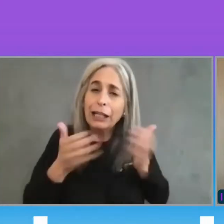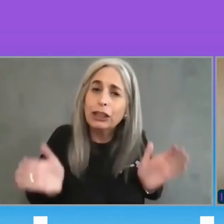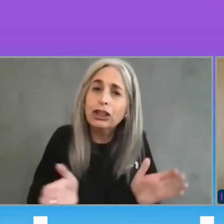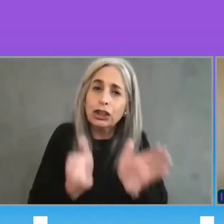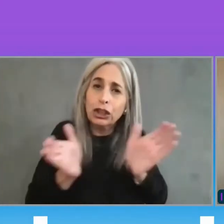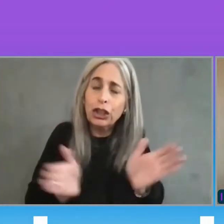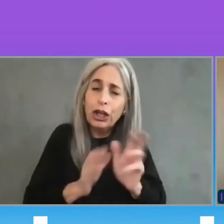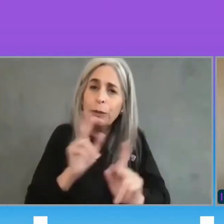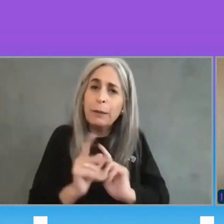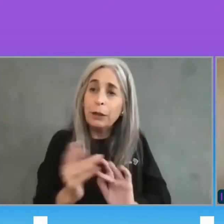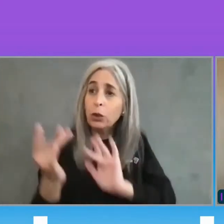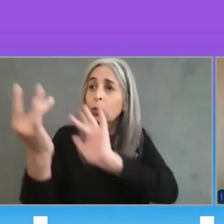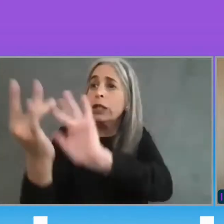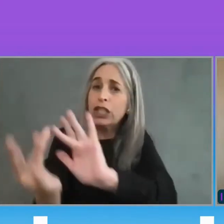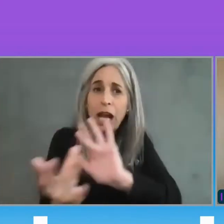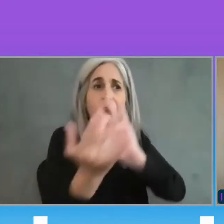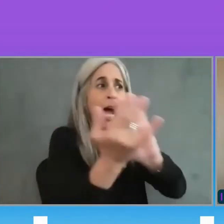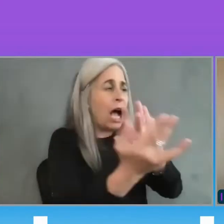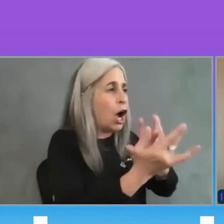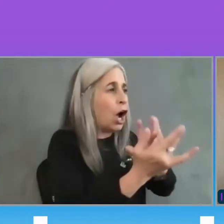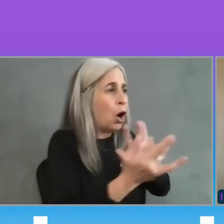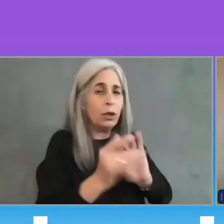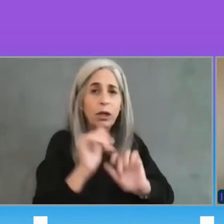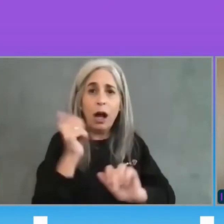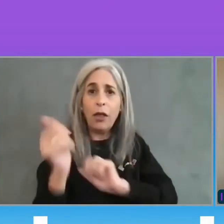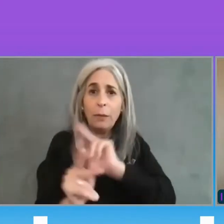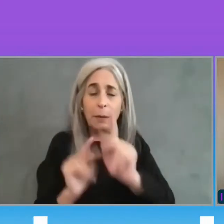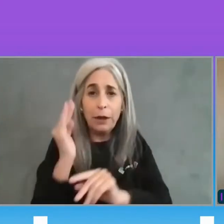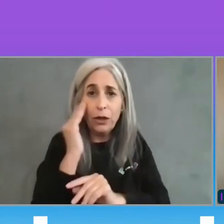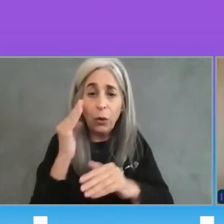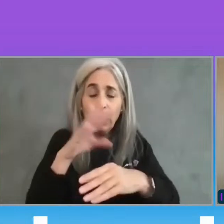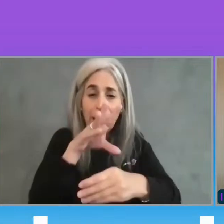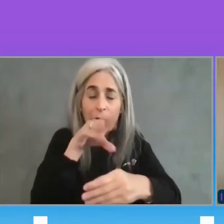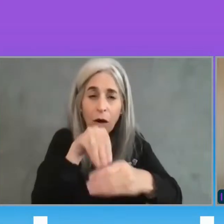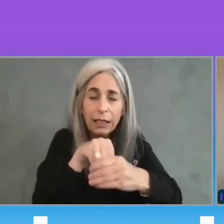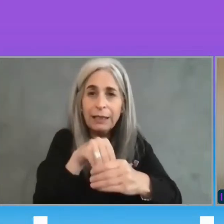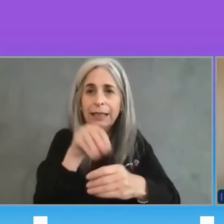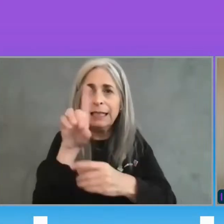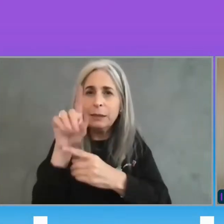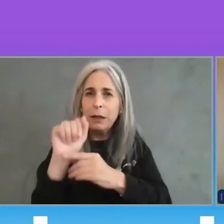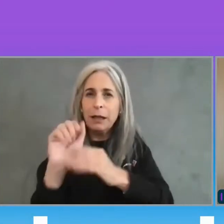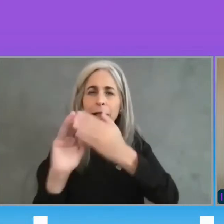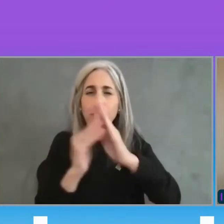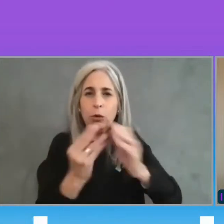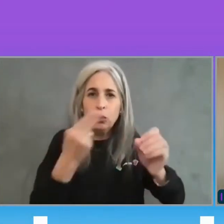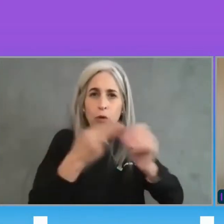to reach out to their colleagues and the disability community to